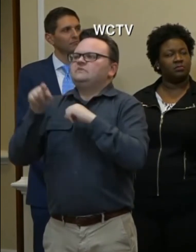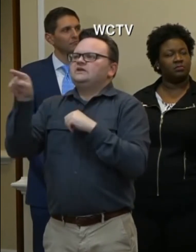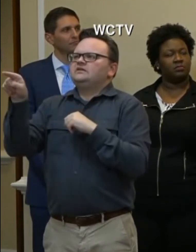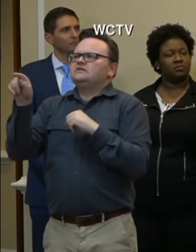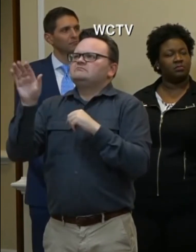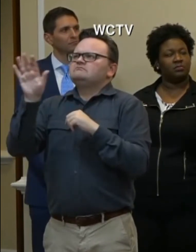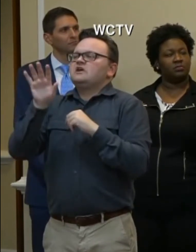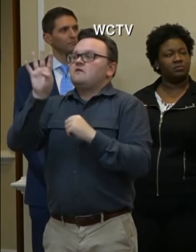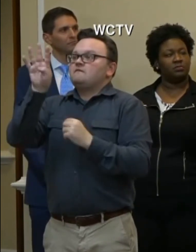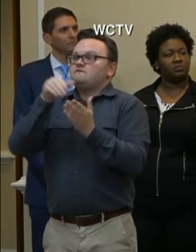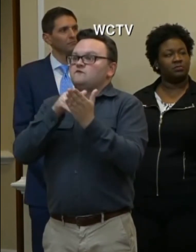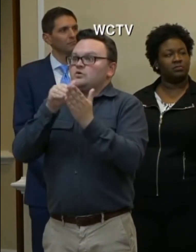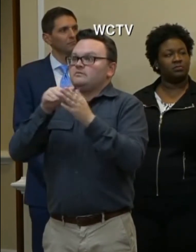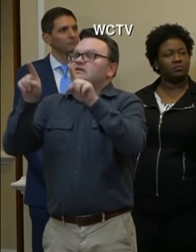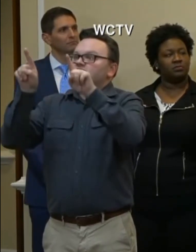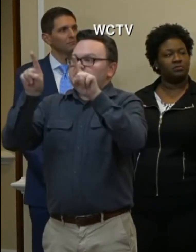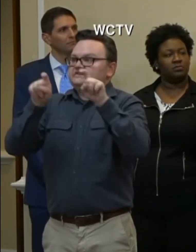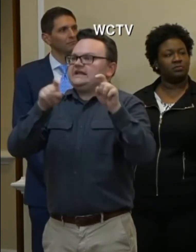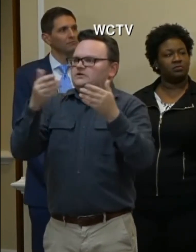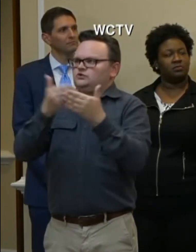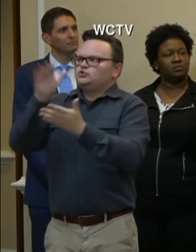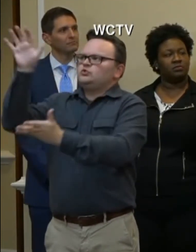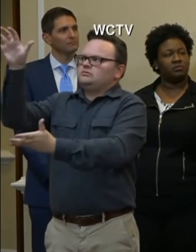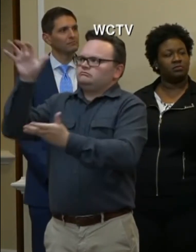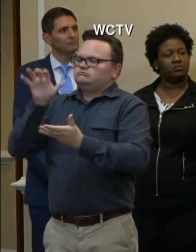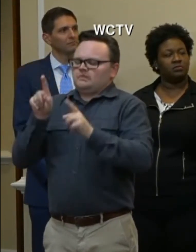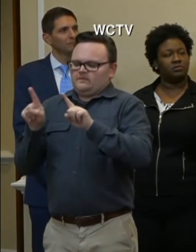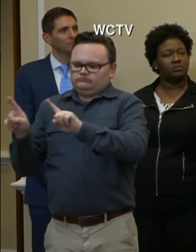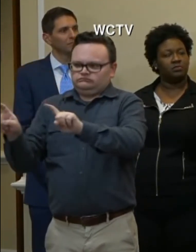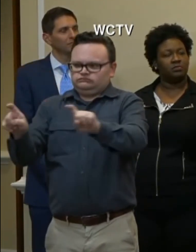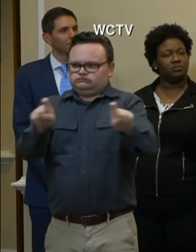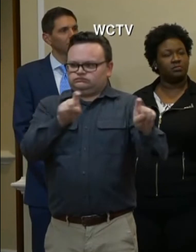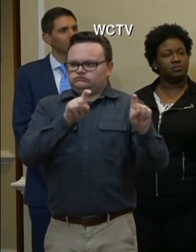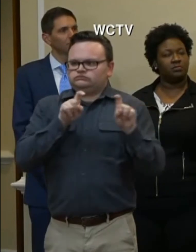the they've said that multiple times Florida share of that would obviously be